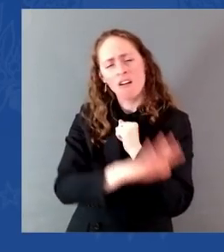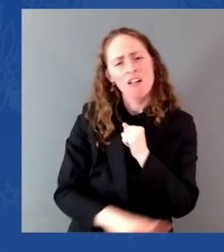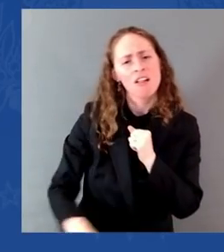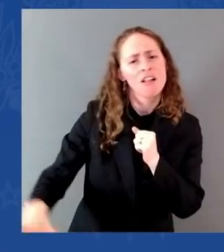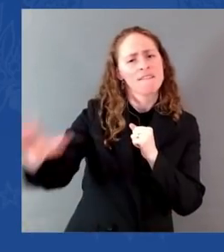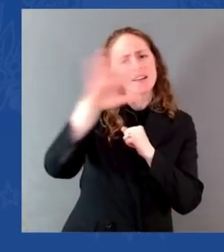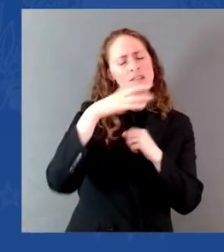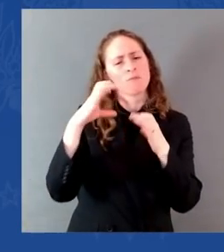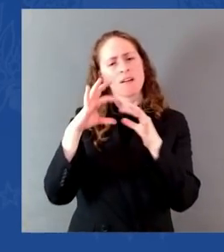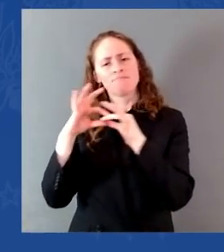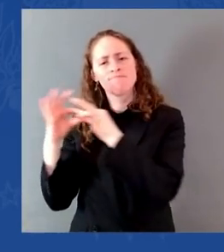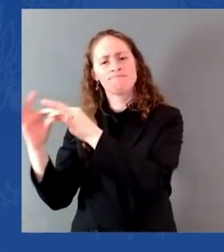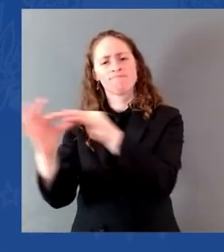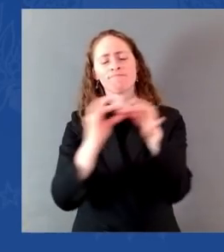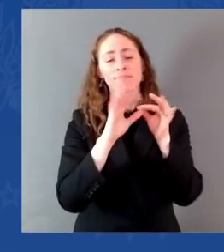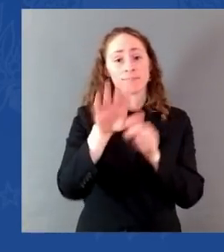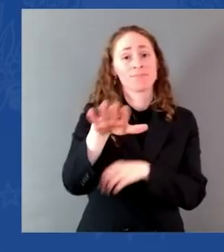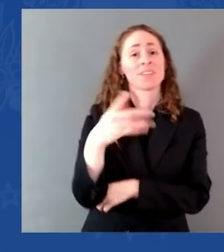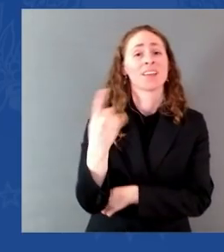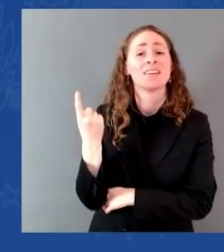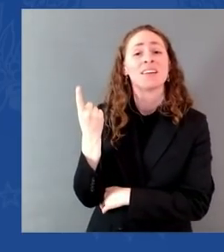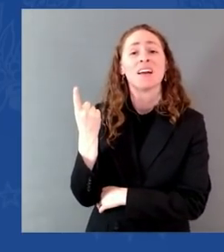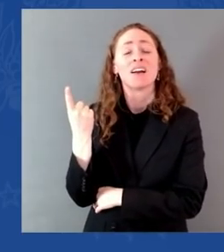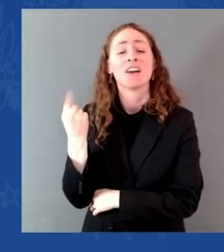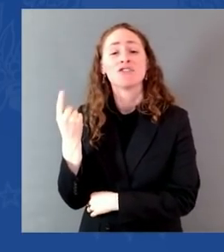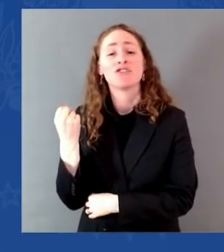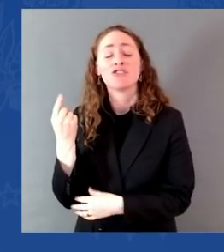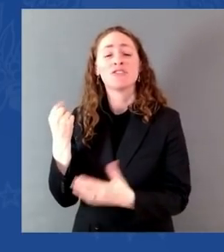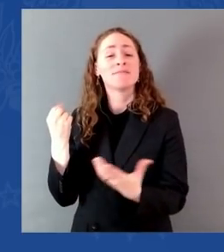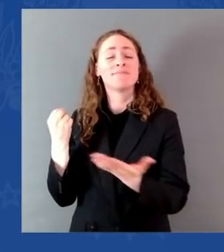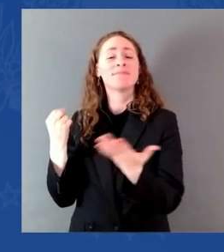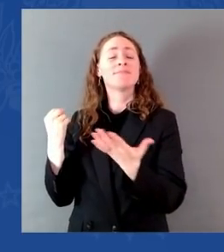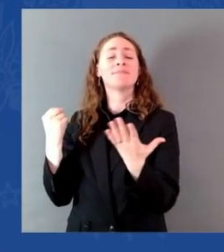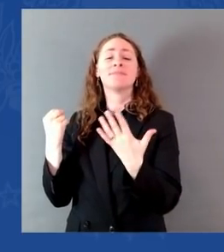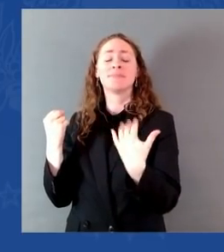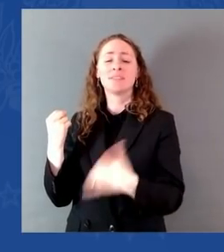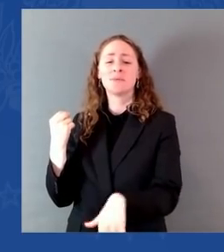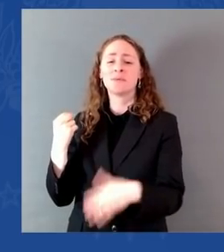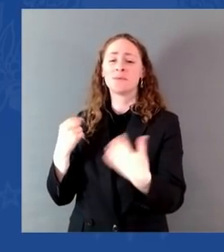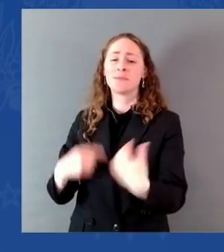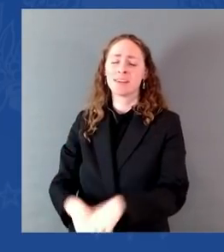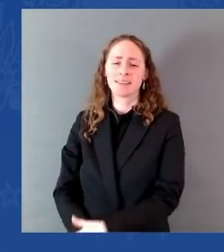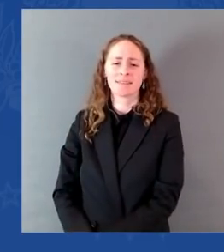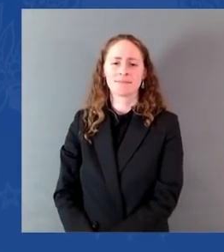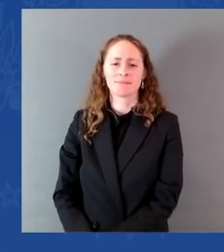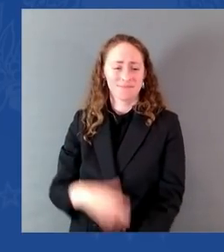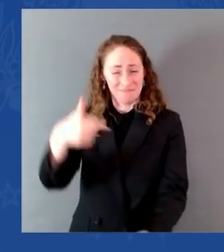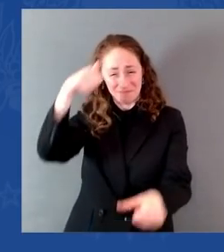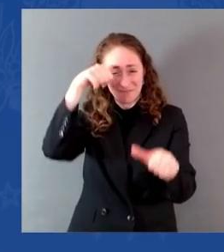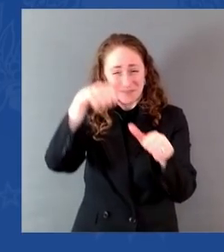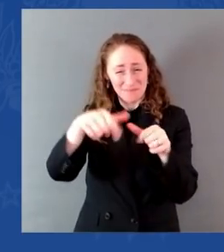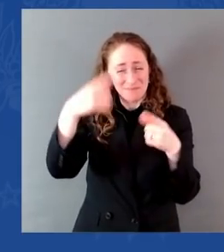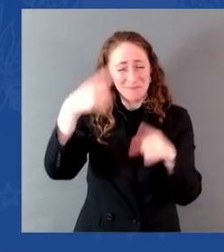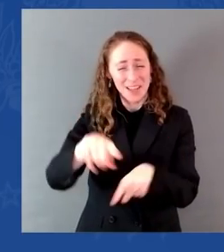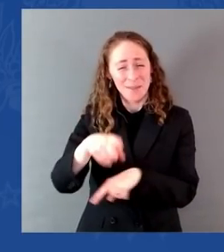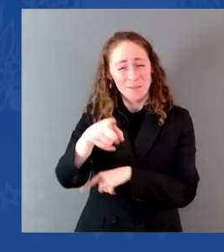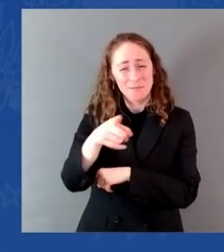and that is sit in the parking lot of a fast food restaurant so their children could use their Internet to get their homework done.